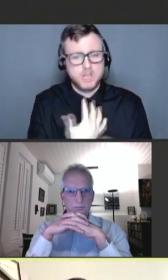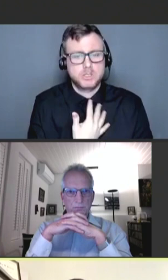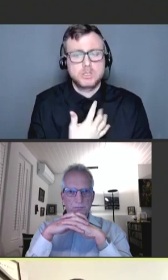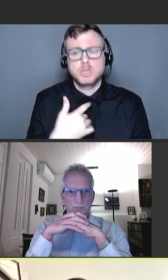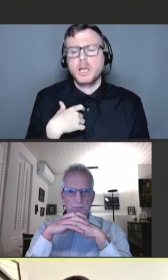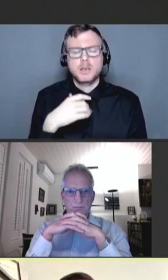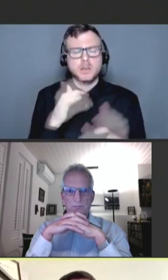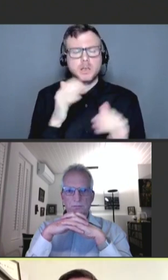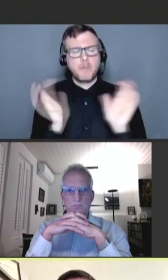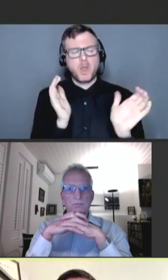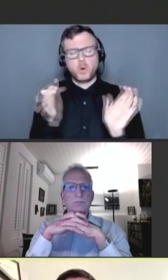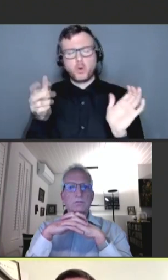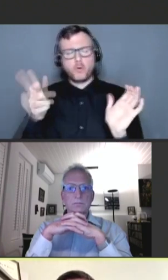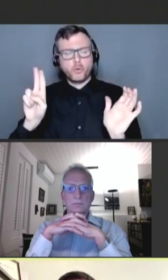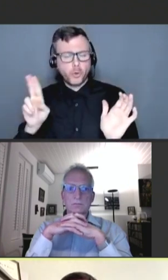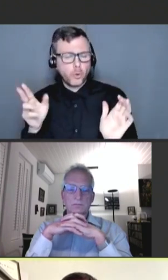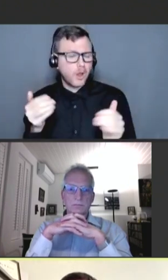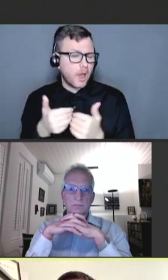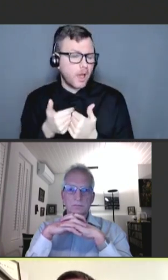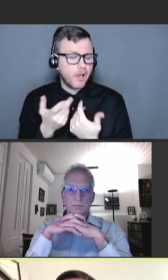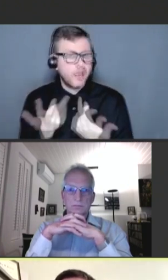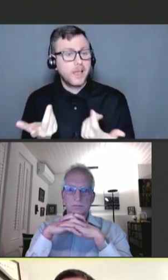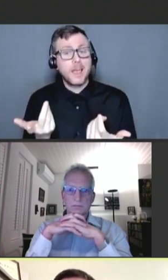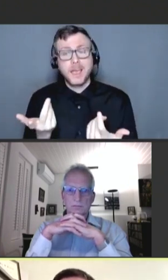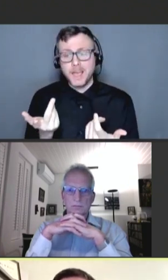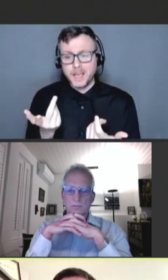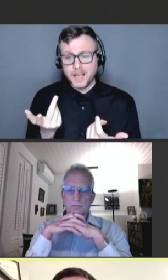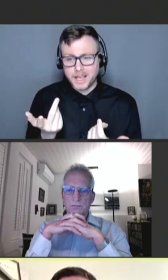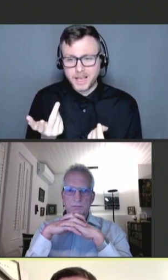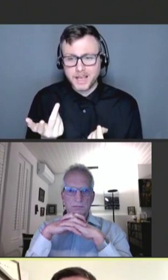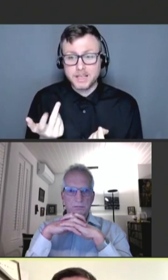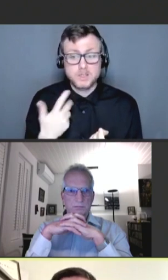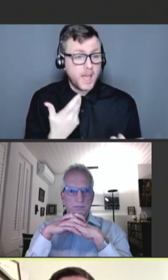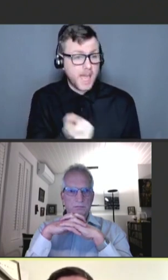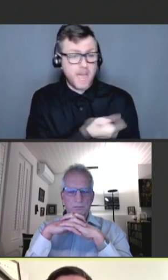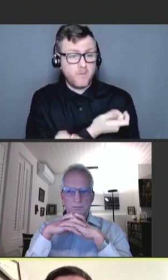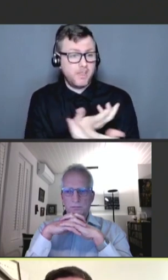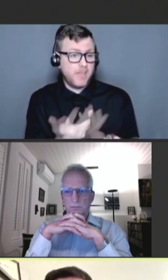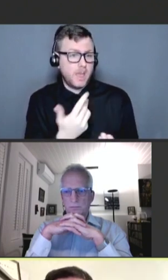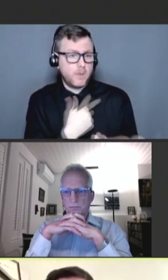you know, in all the analyses that we've done today, and we've been doing this intensely,